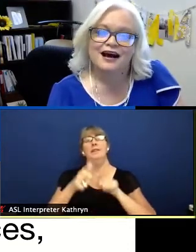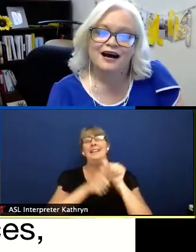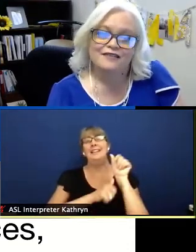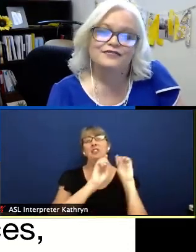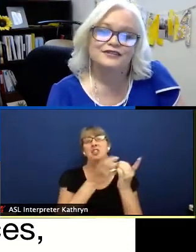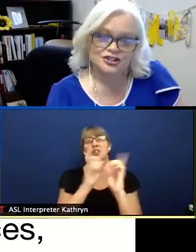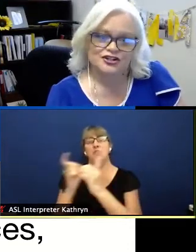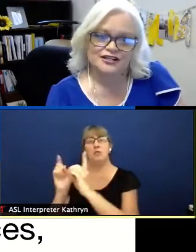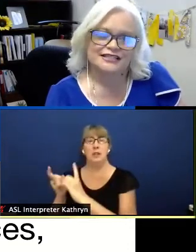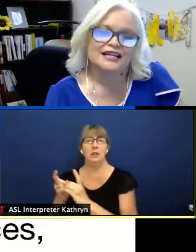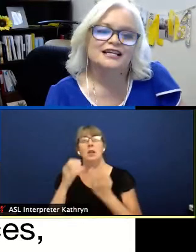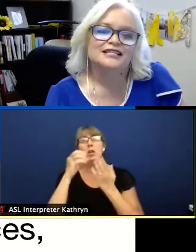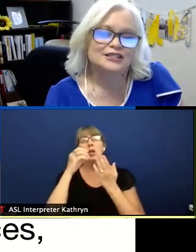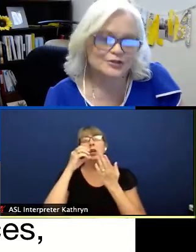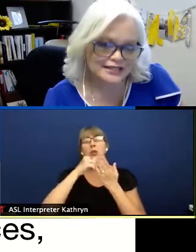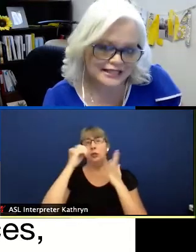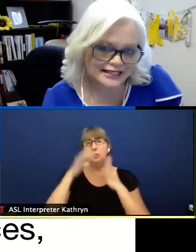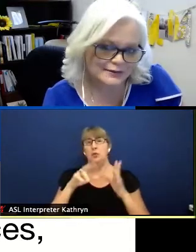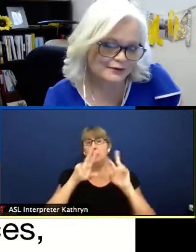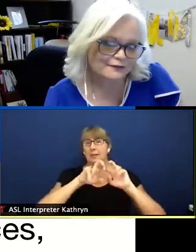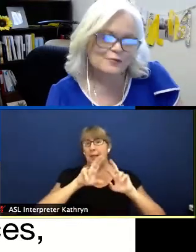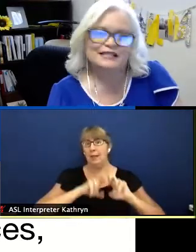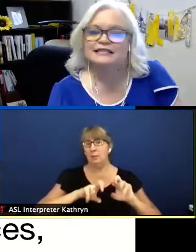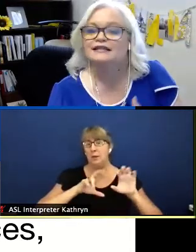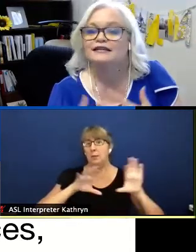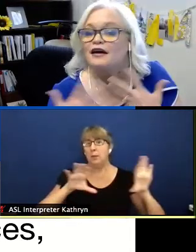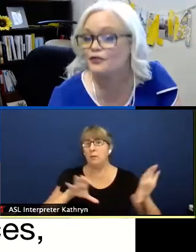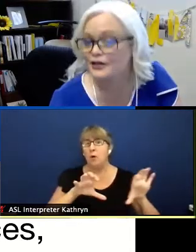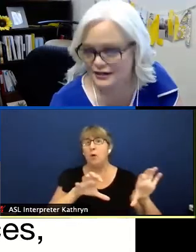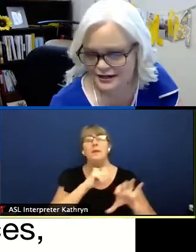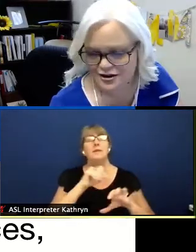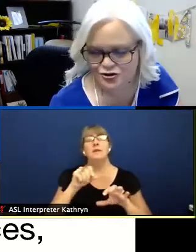of the district's Student Assessment performance and other key indicators?